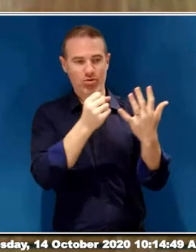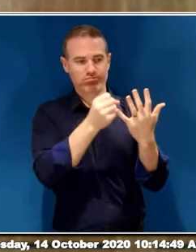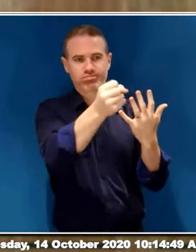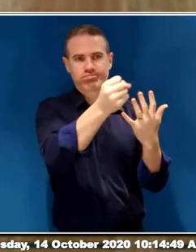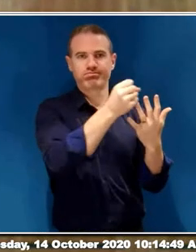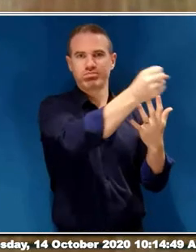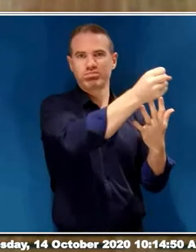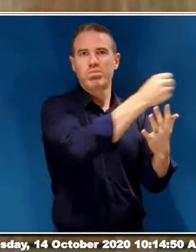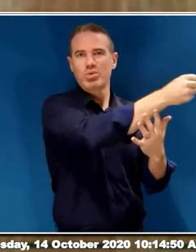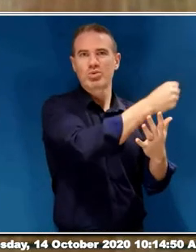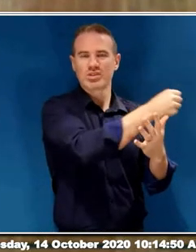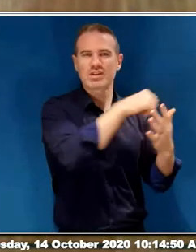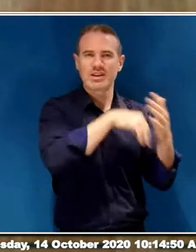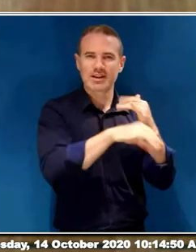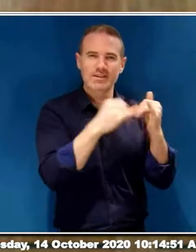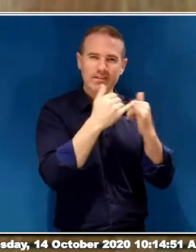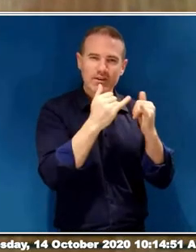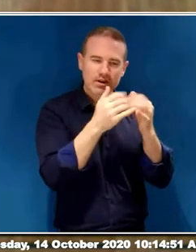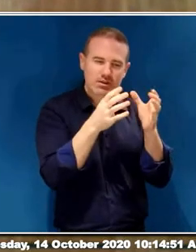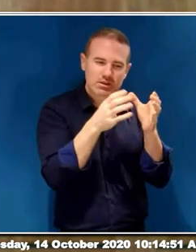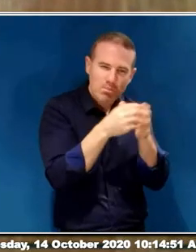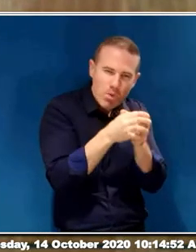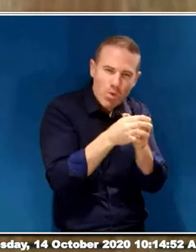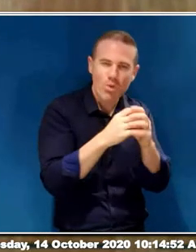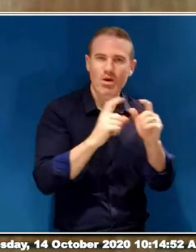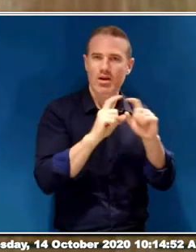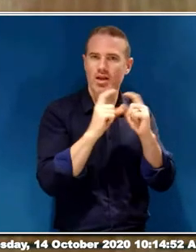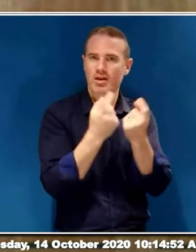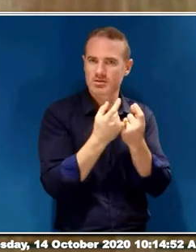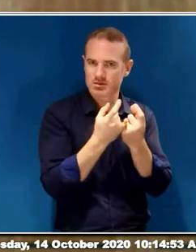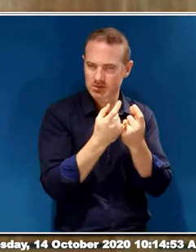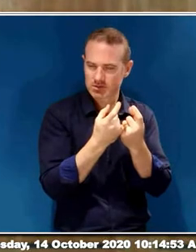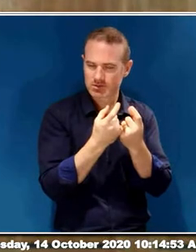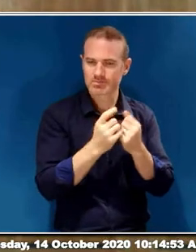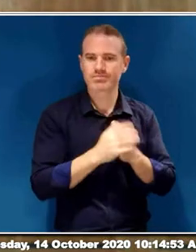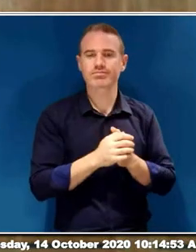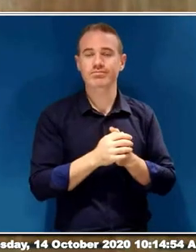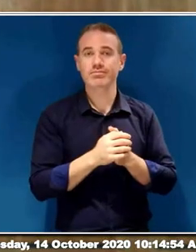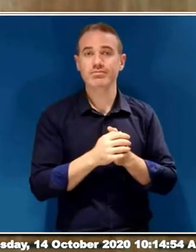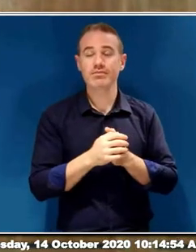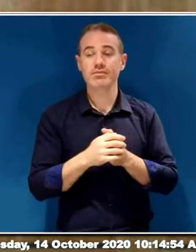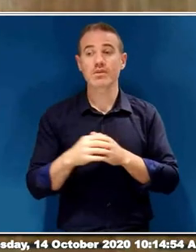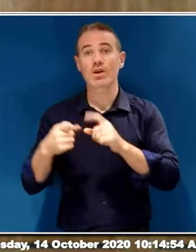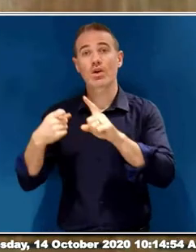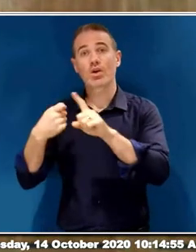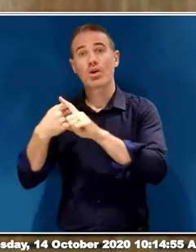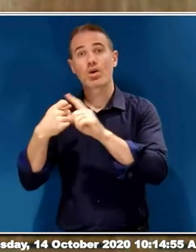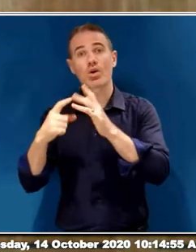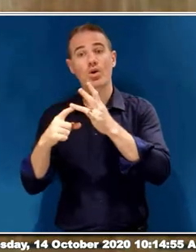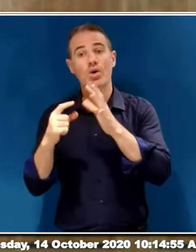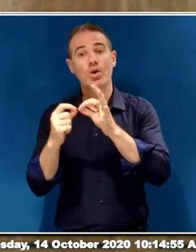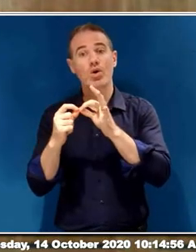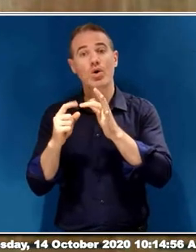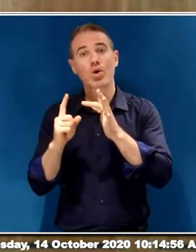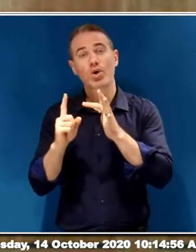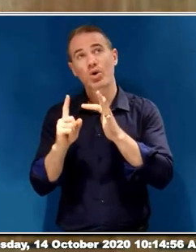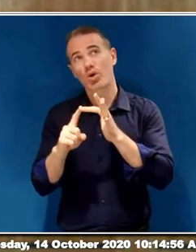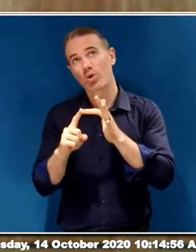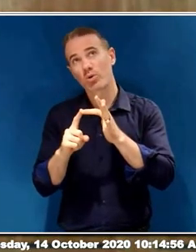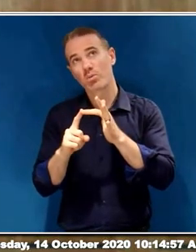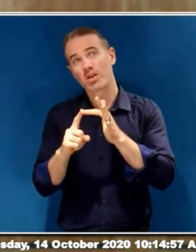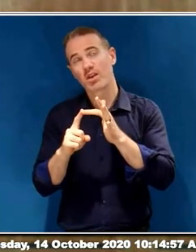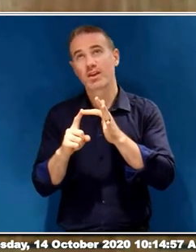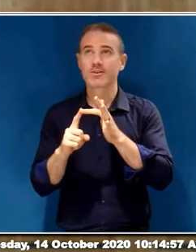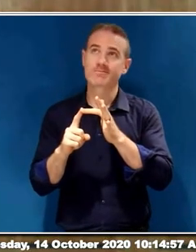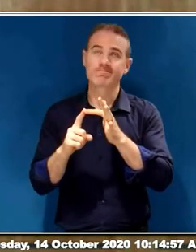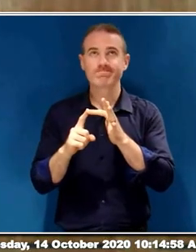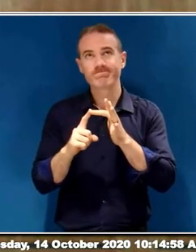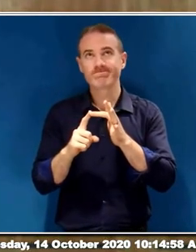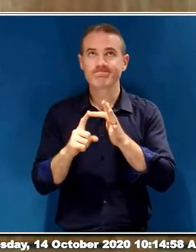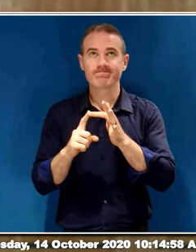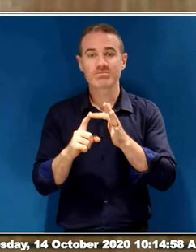classroom, and Kobe, I guess, learnt new behaviours that weren't particularly